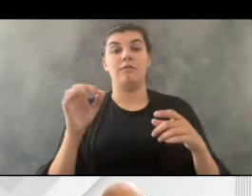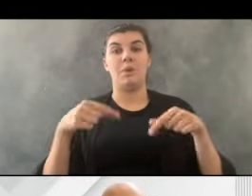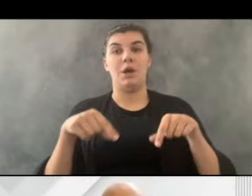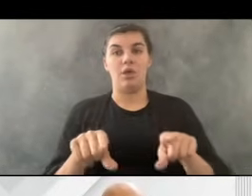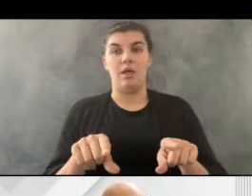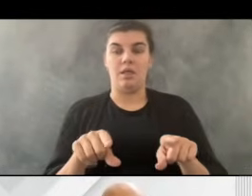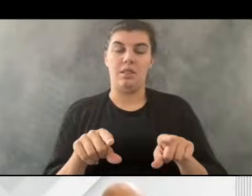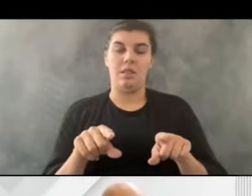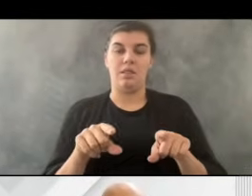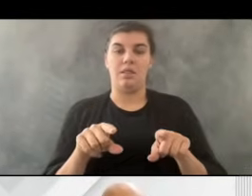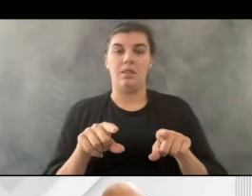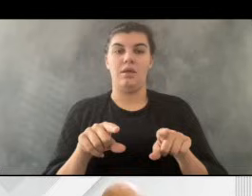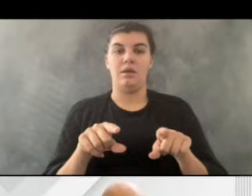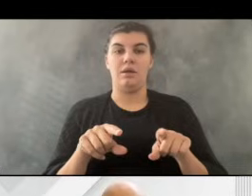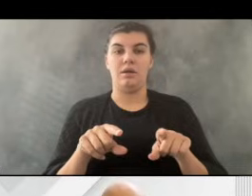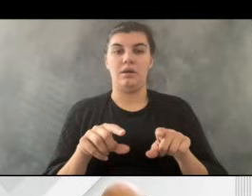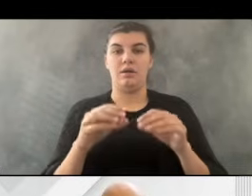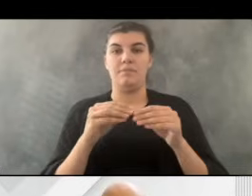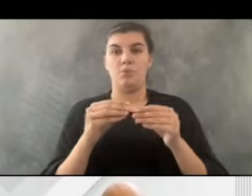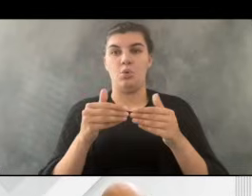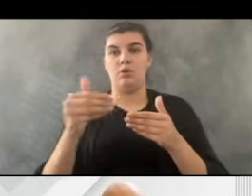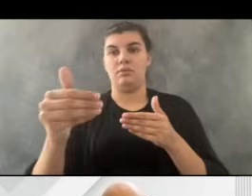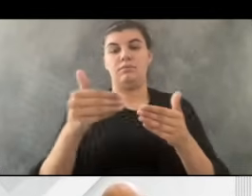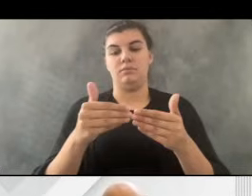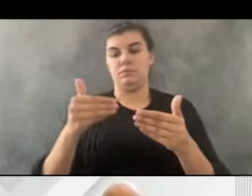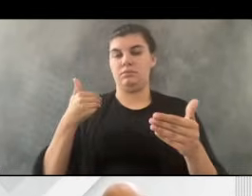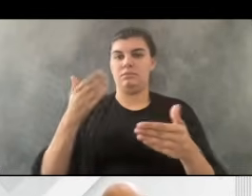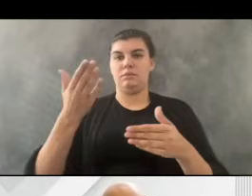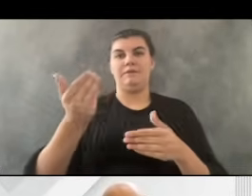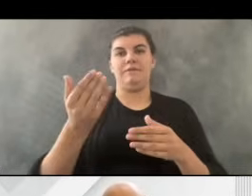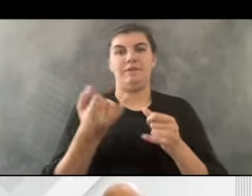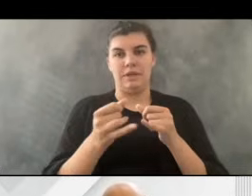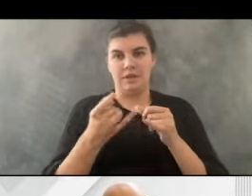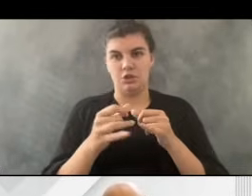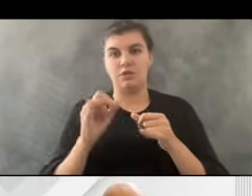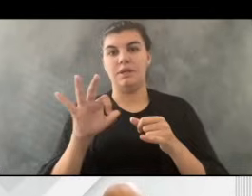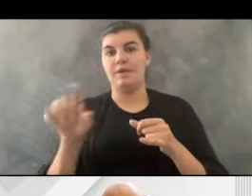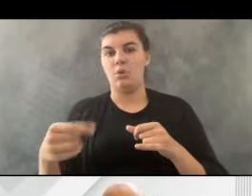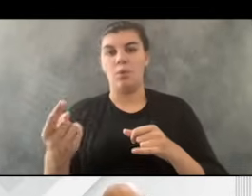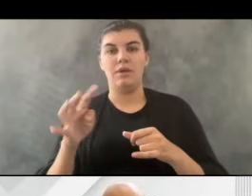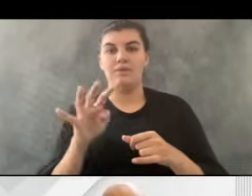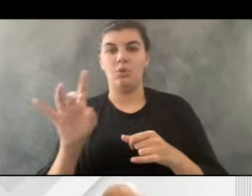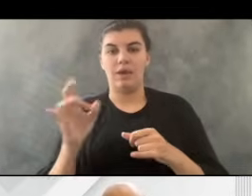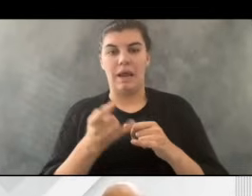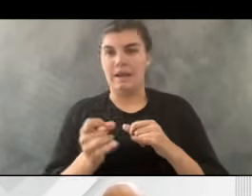if it's deeper than 15 inches, then instead of only 48 inches in length, it has to be 60